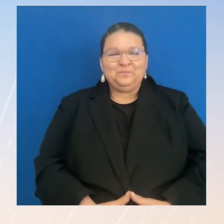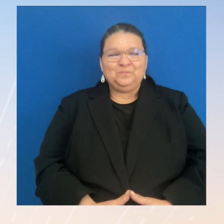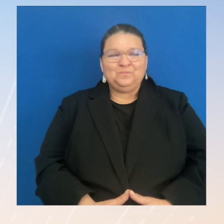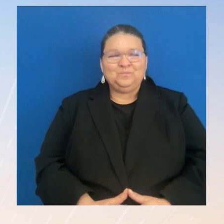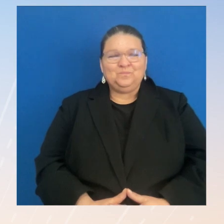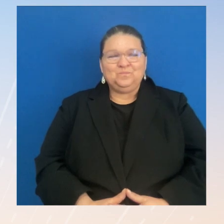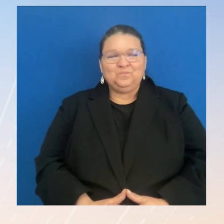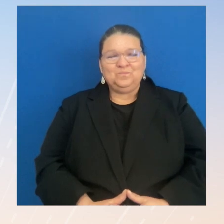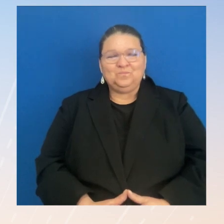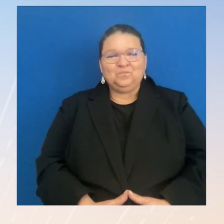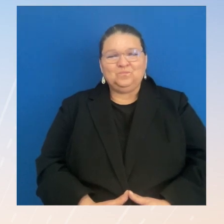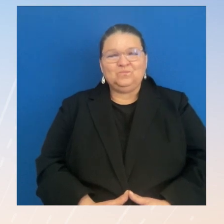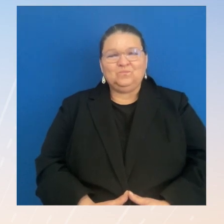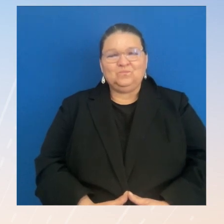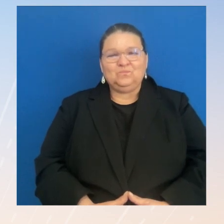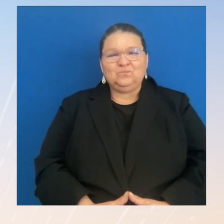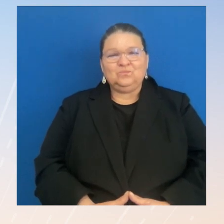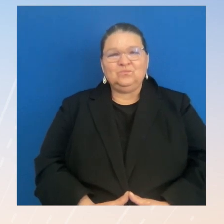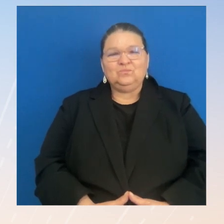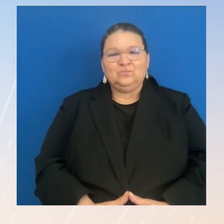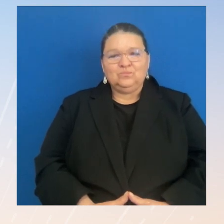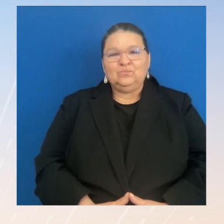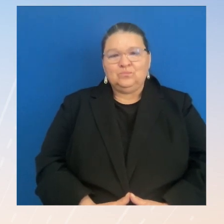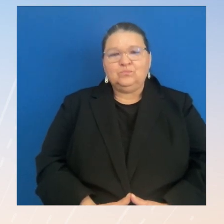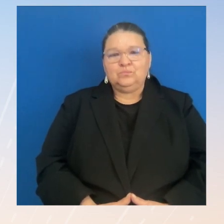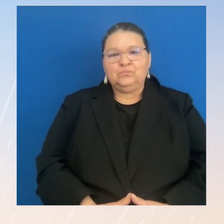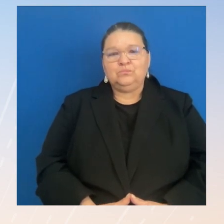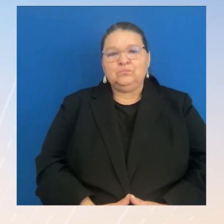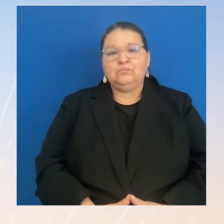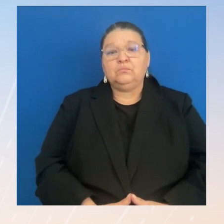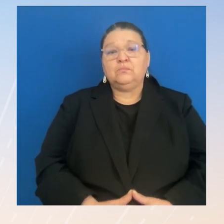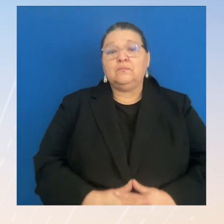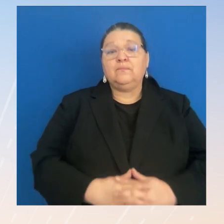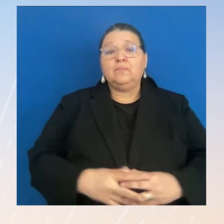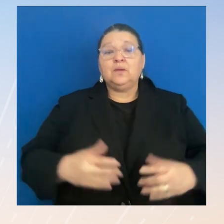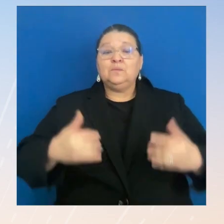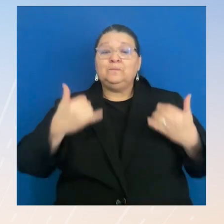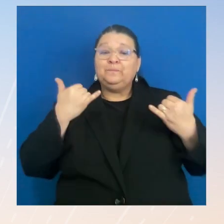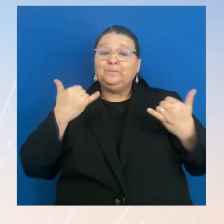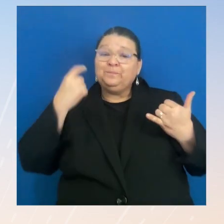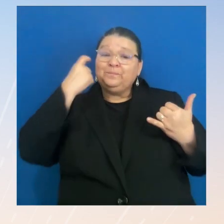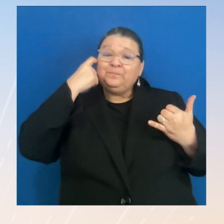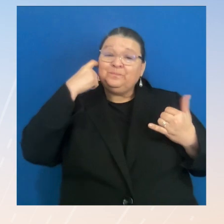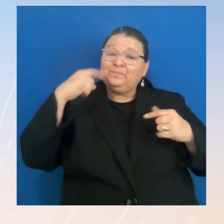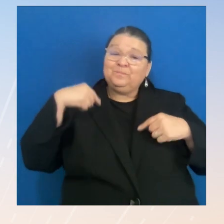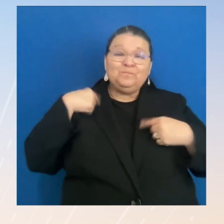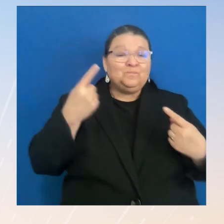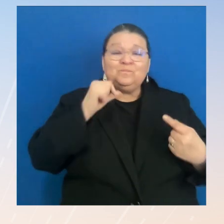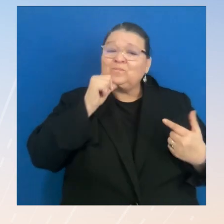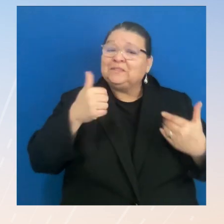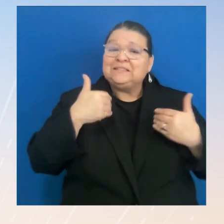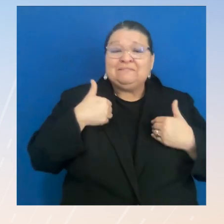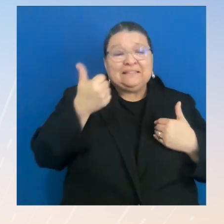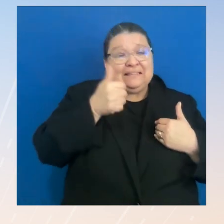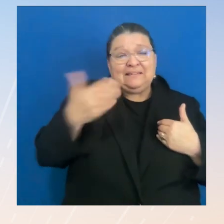I'm making up for my lack of toppers over the last couple of days today, but hopefully some of this information will be helpful to all of you.